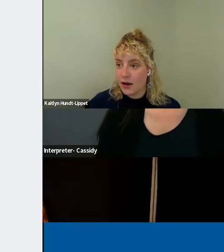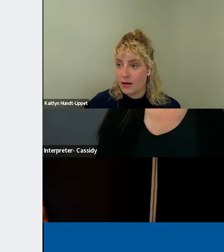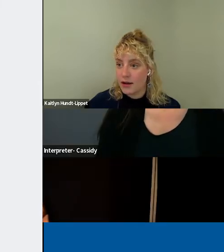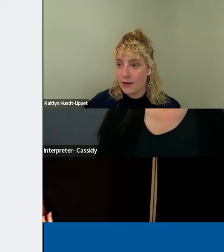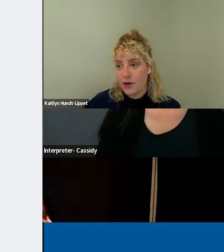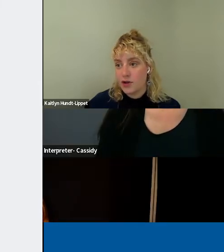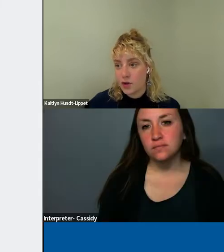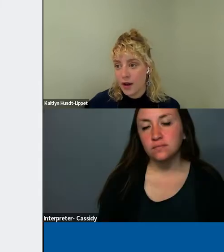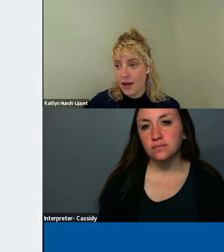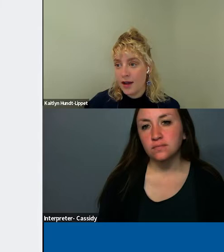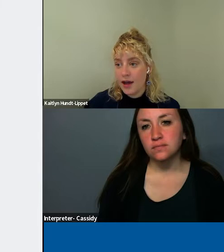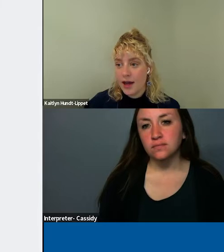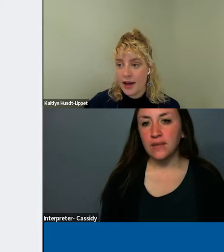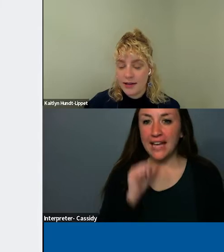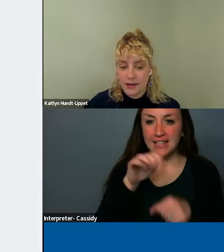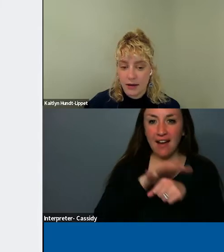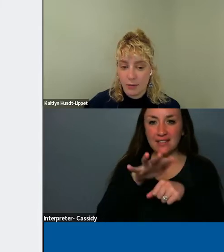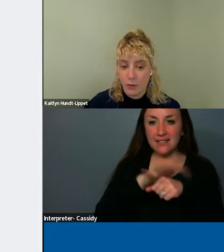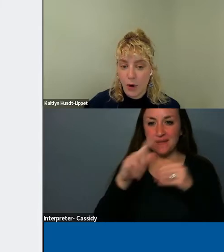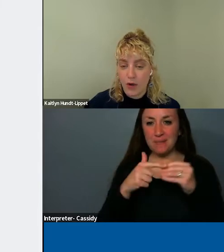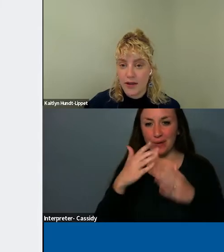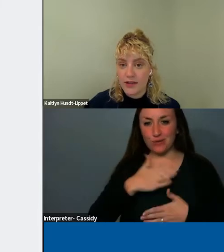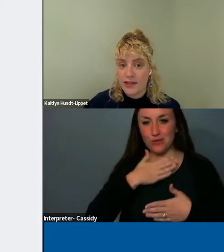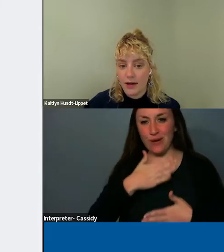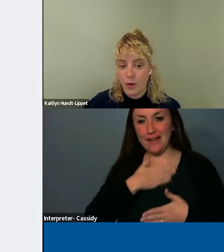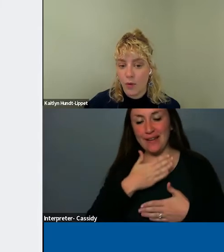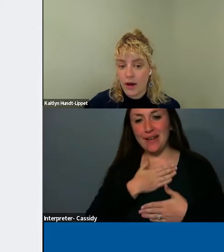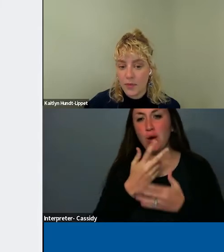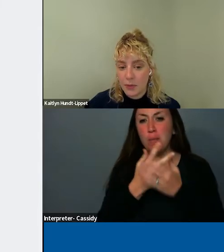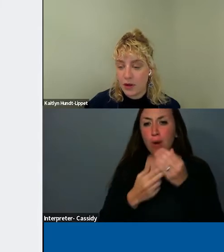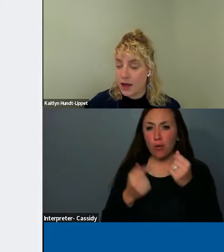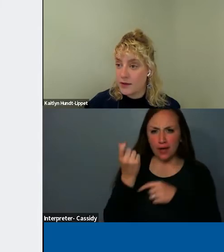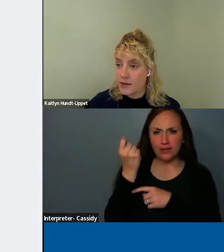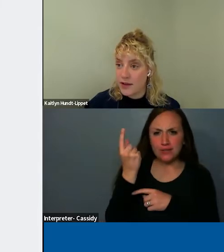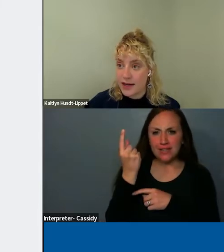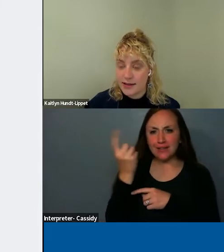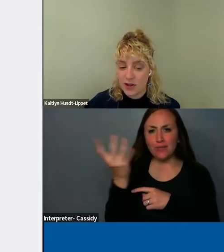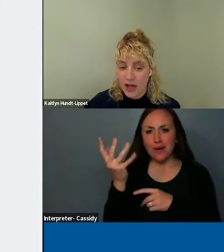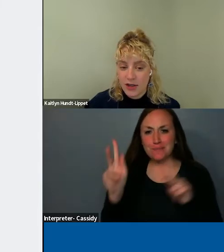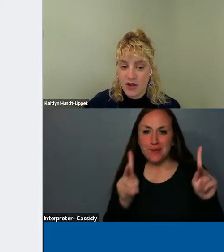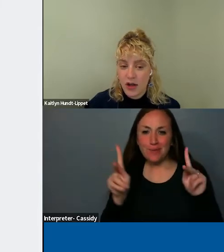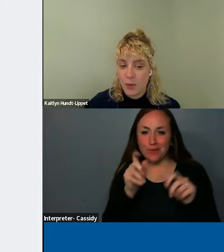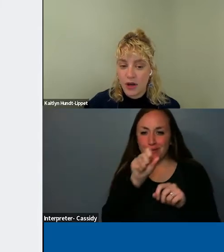and not enough on joy and both understanding what people loved so that it doesn't change,